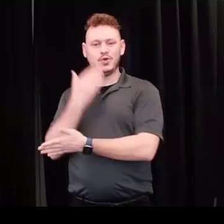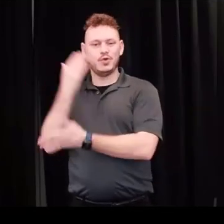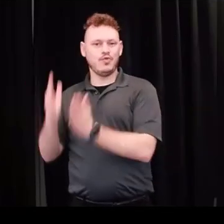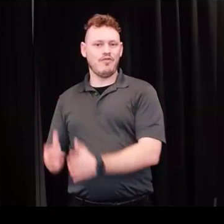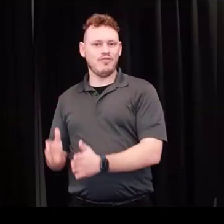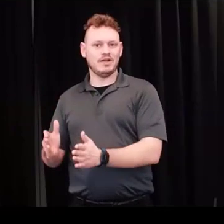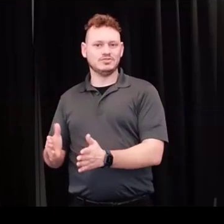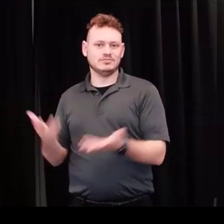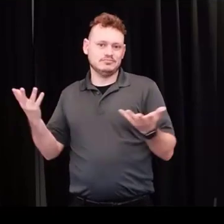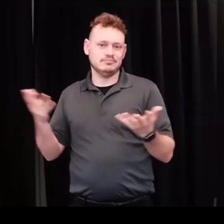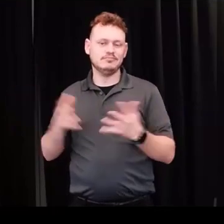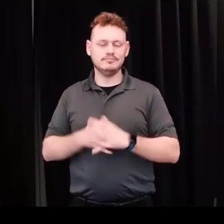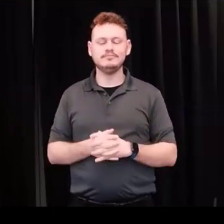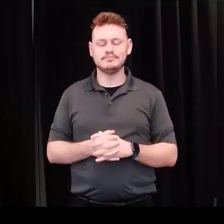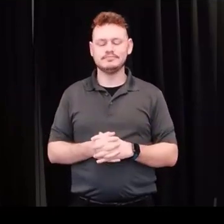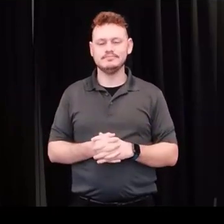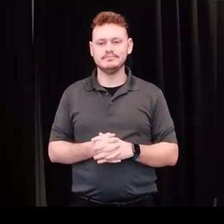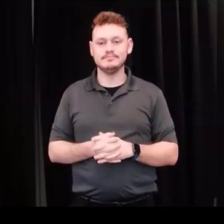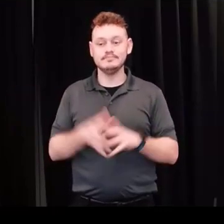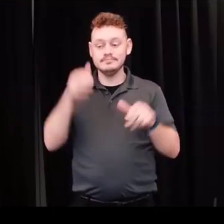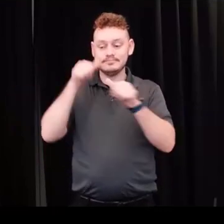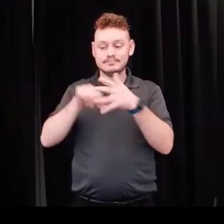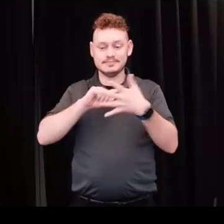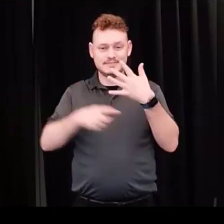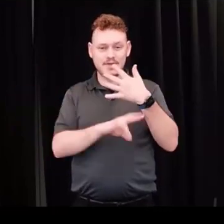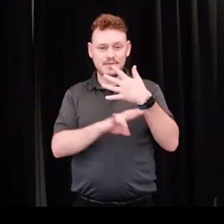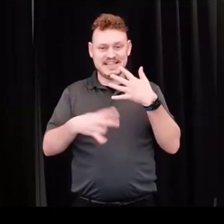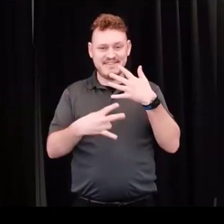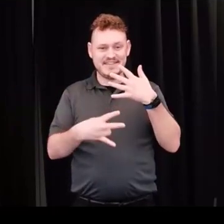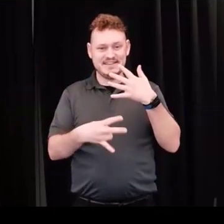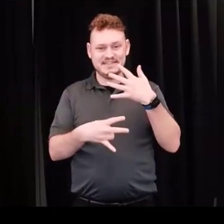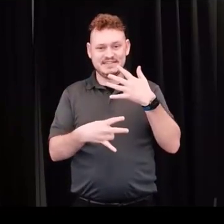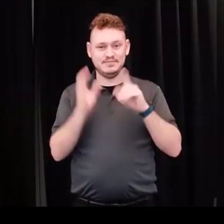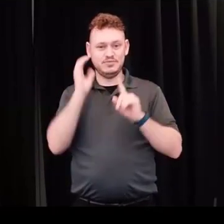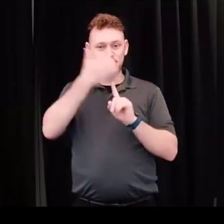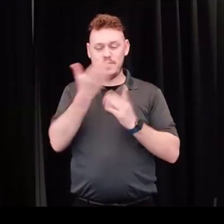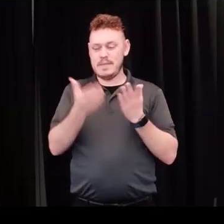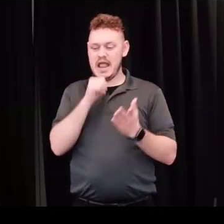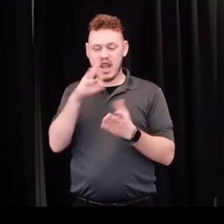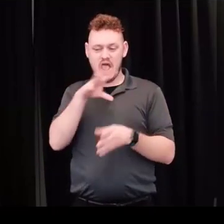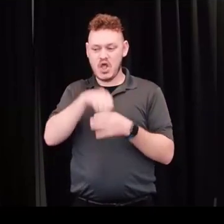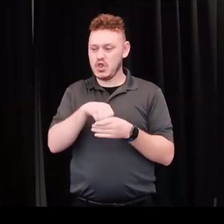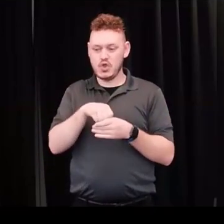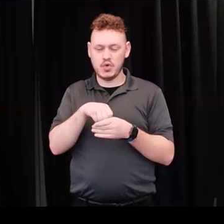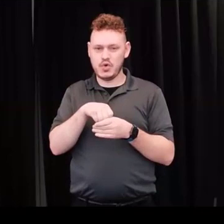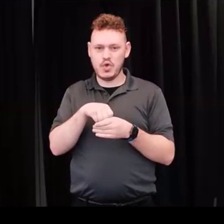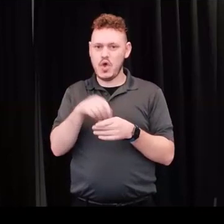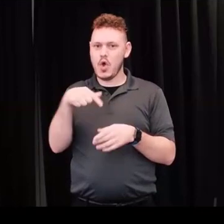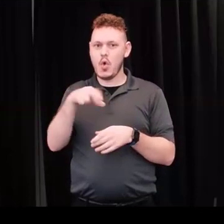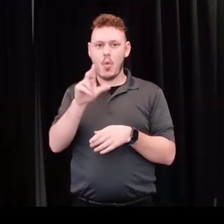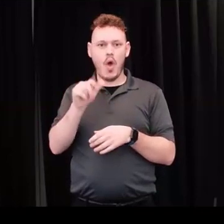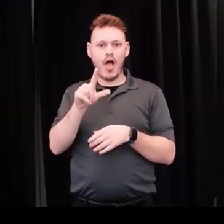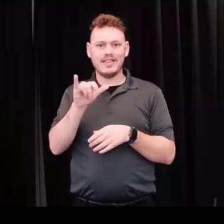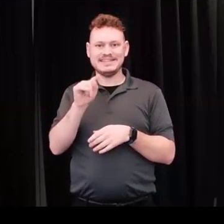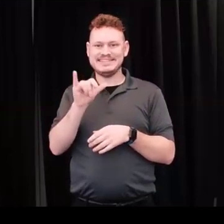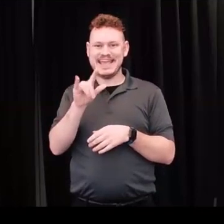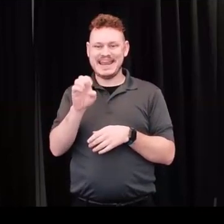And remember that number seven. Personas may not include qualitative research data. You may not be